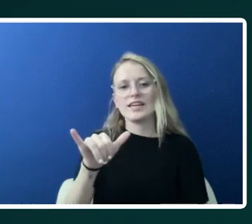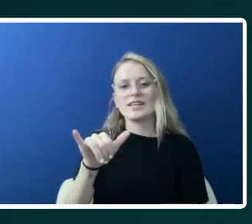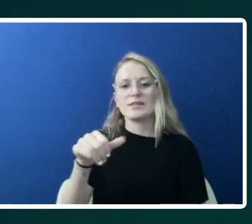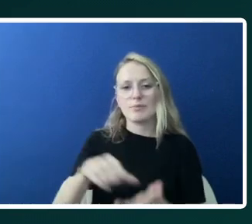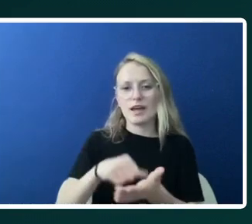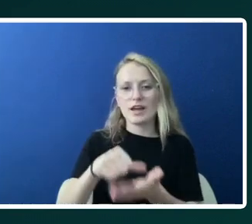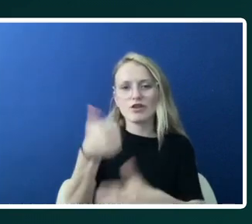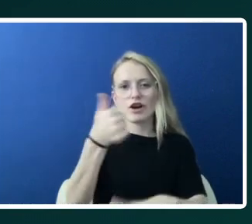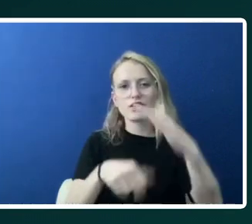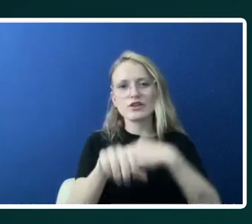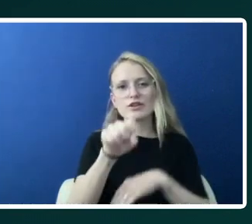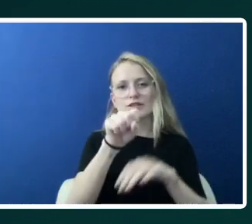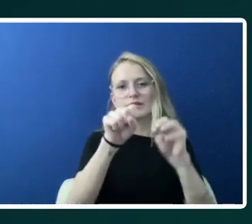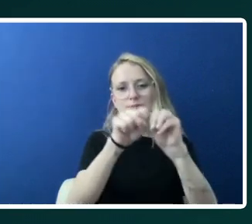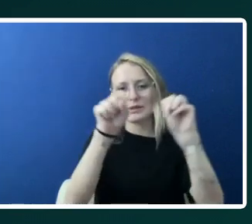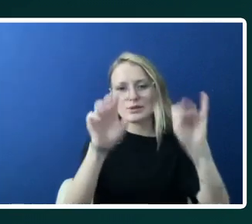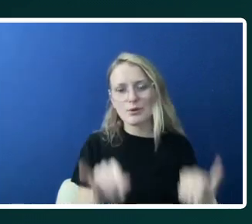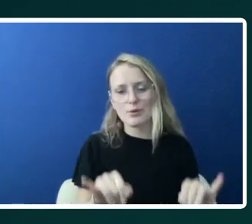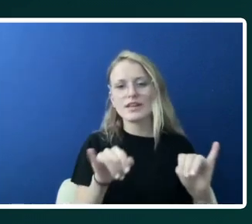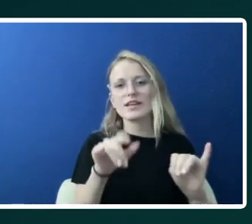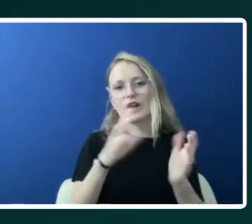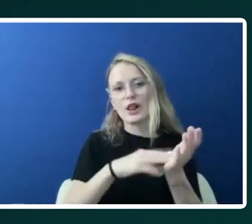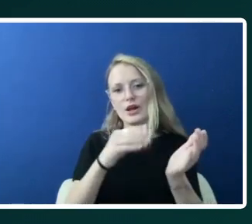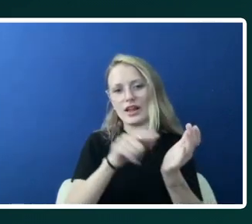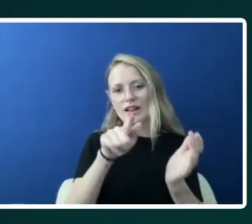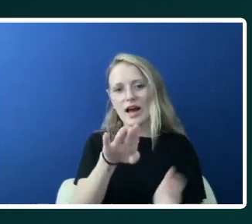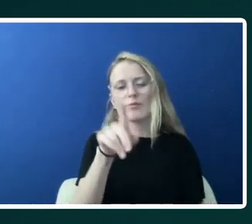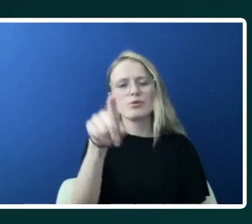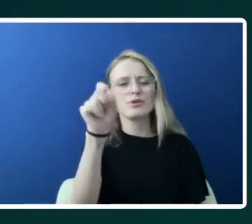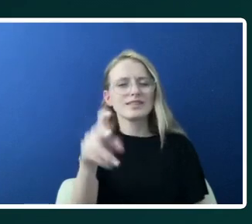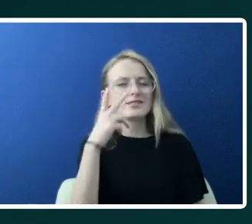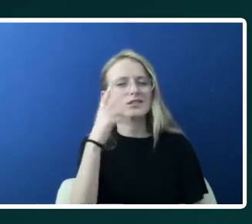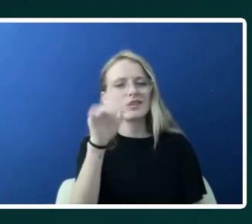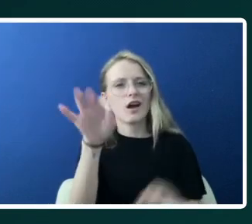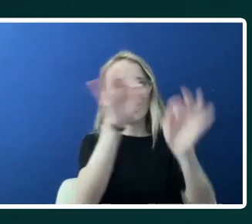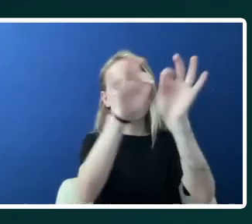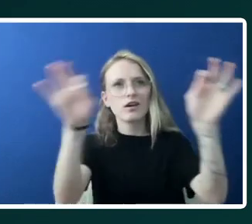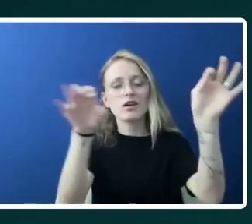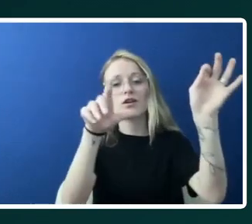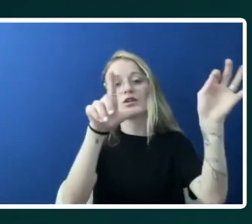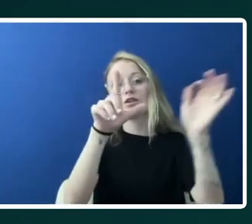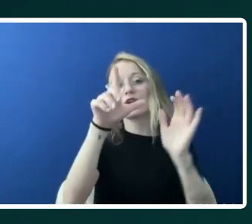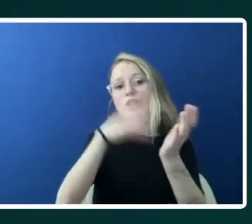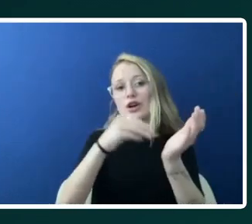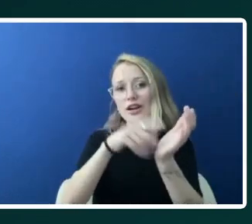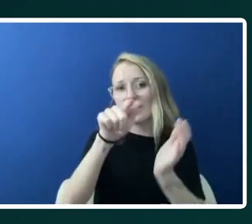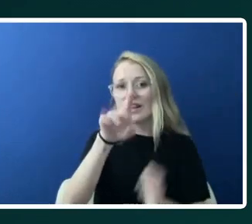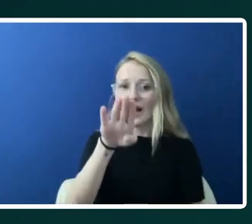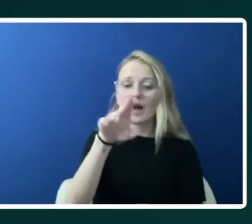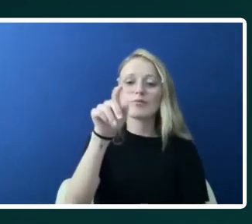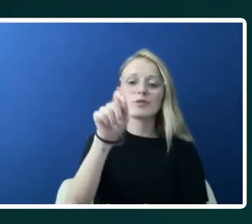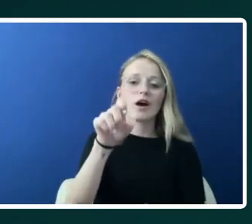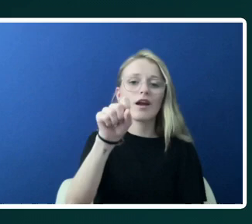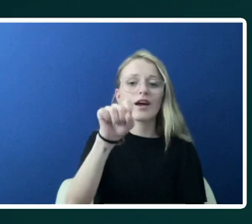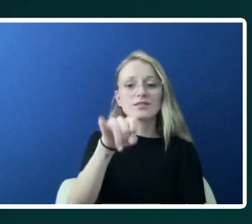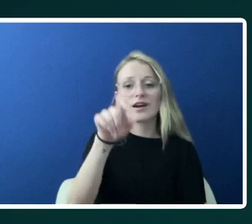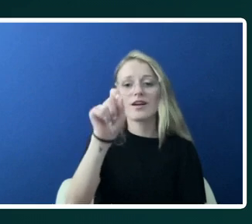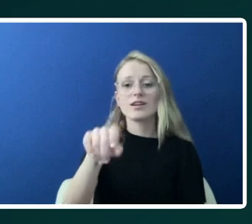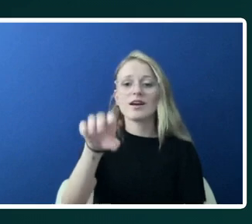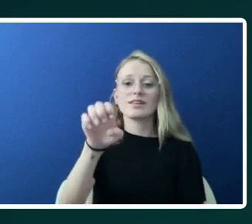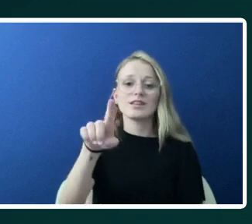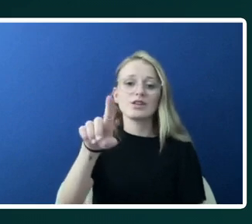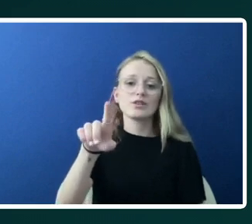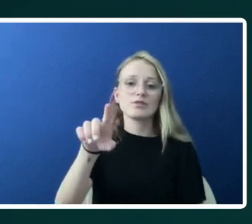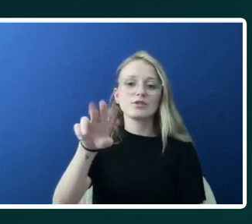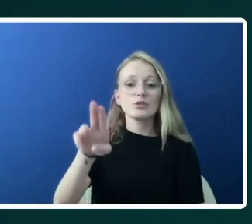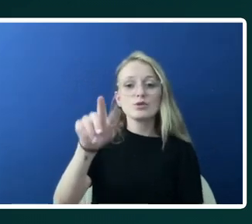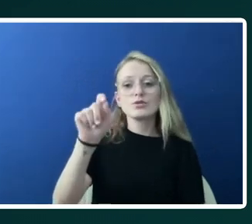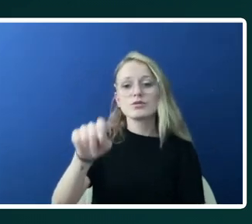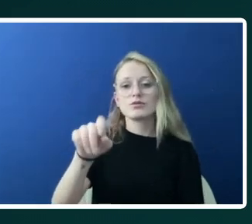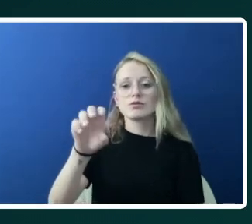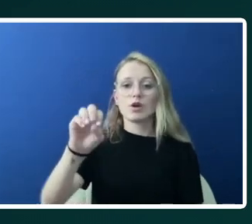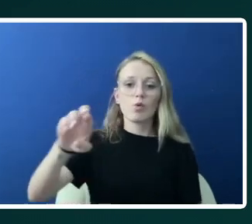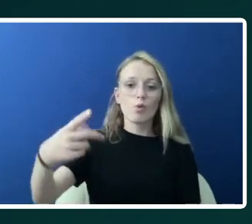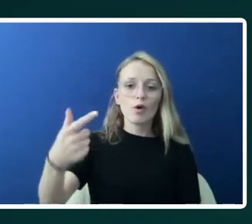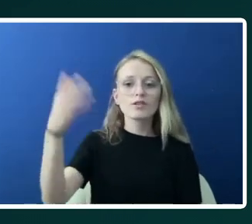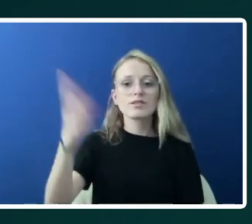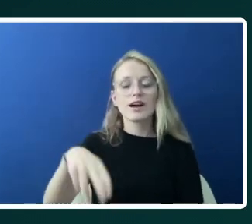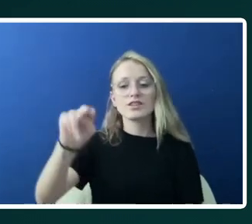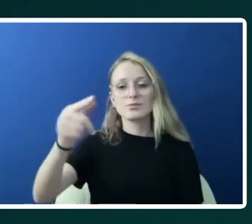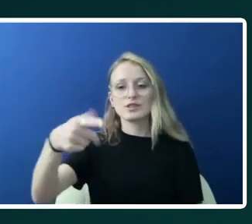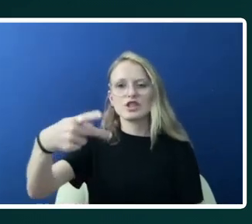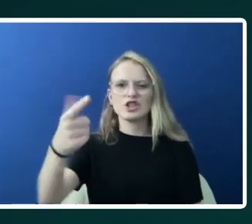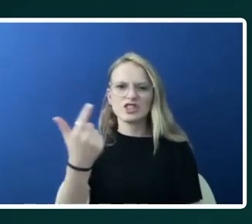across the top there, learninglab.si.edu/org/npg. The Lab is a free online platform that anyone can